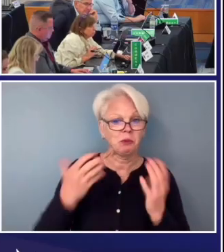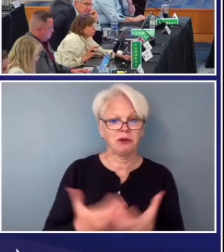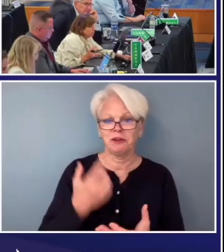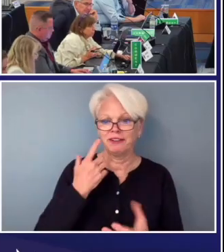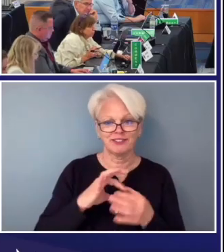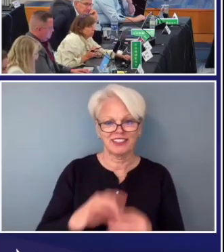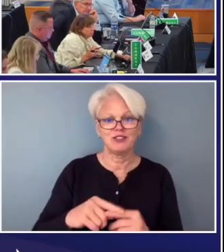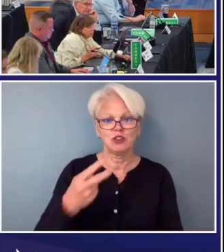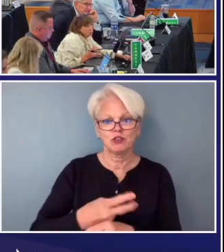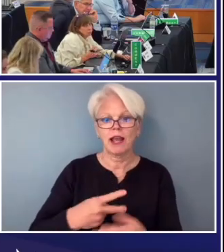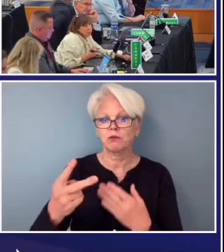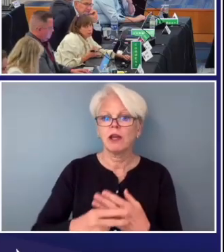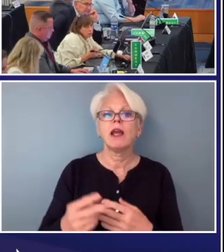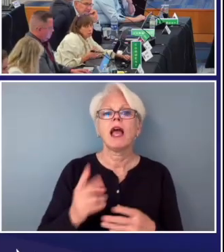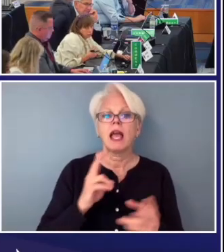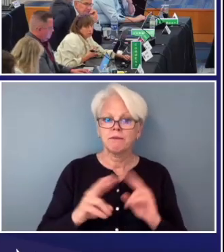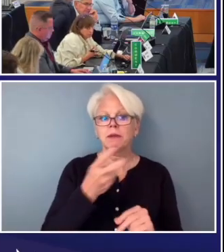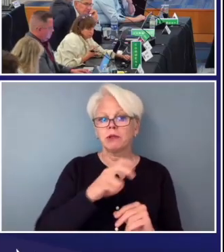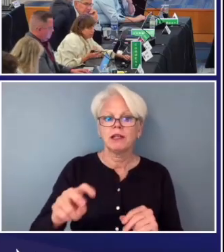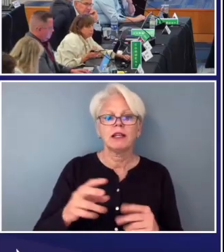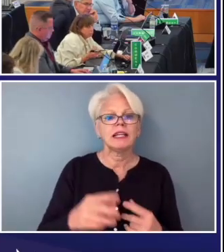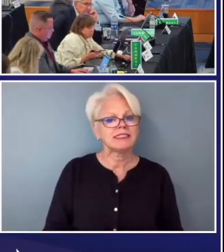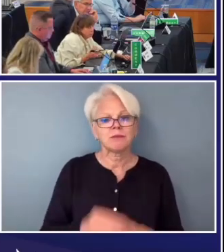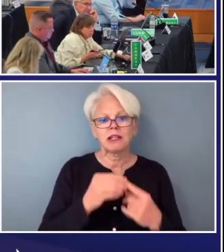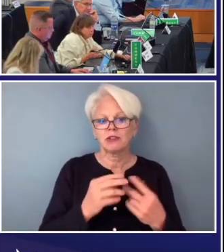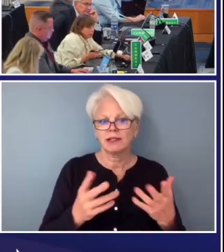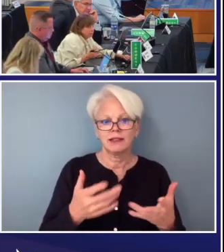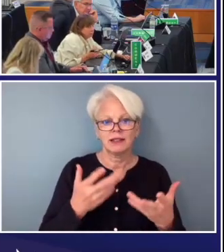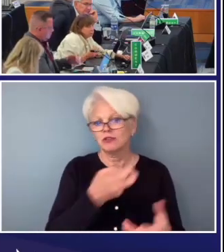transfer, especially in like a doctor, like transfers happen at the grad level too.